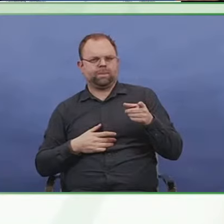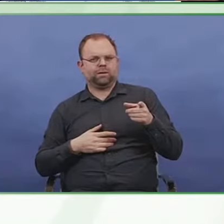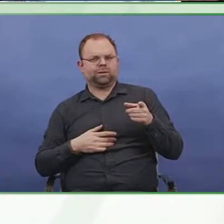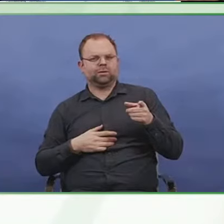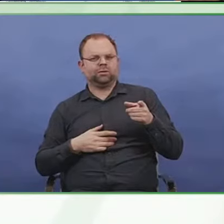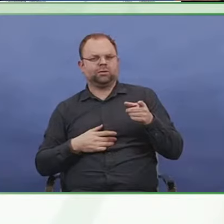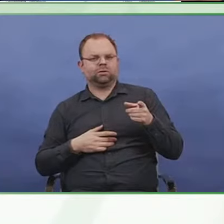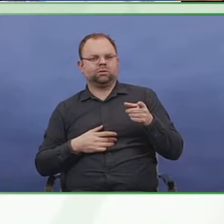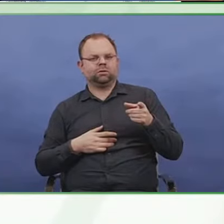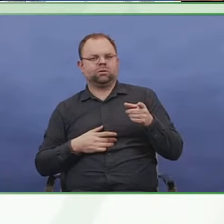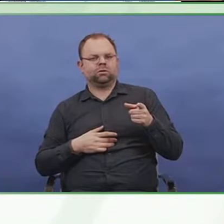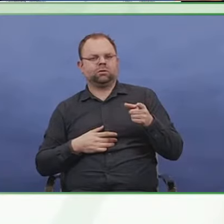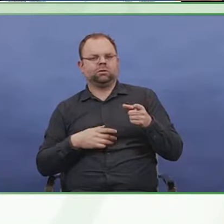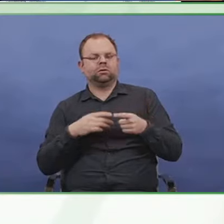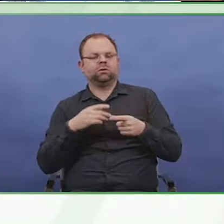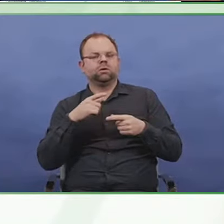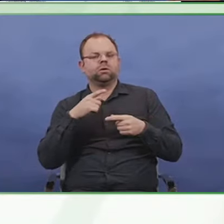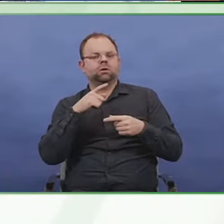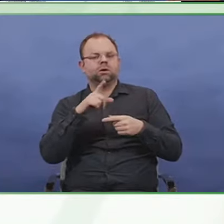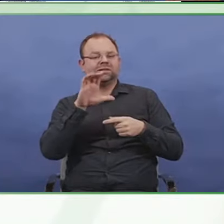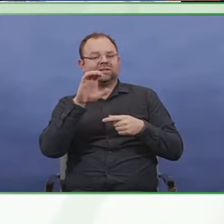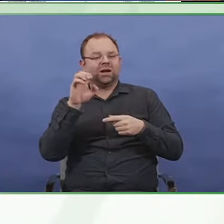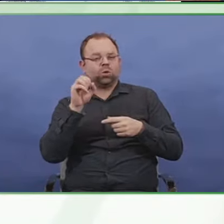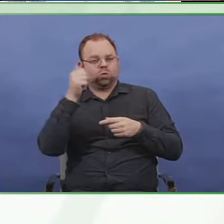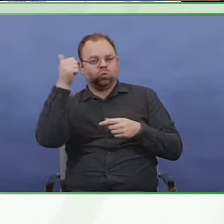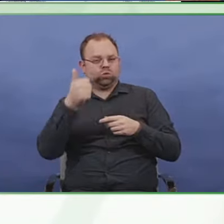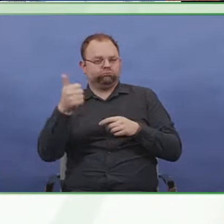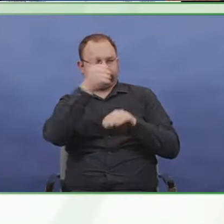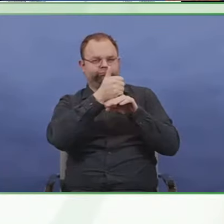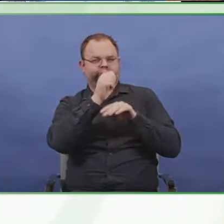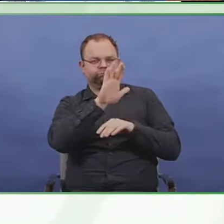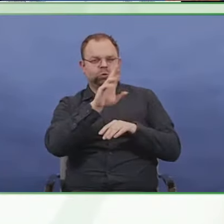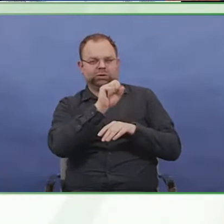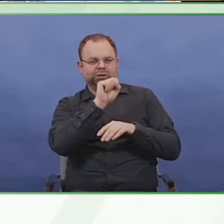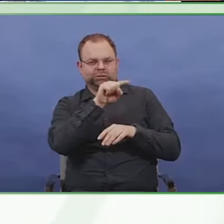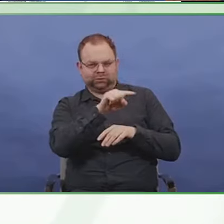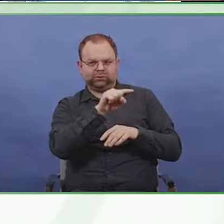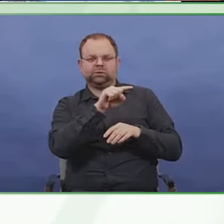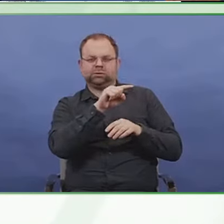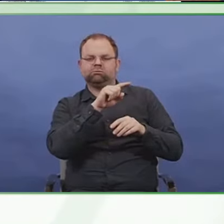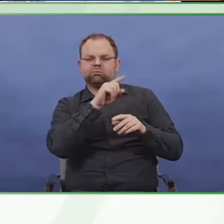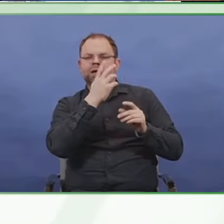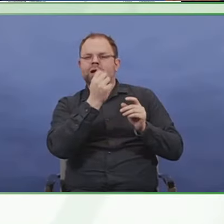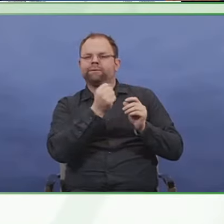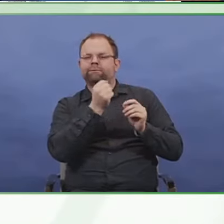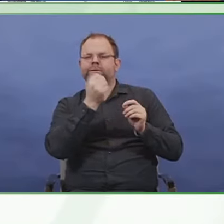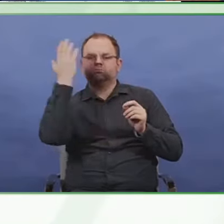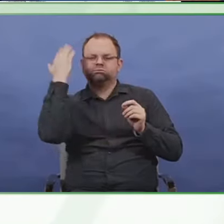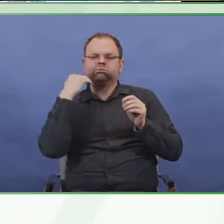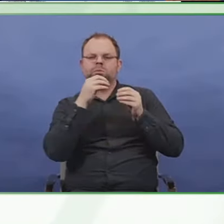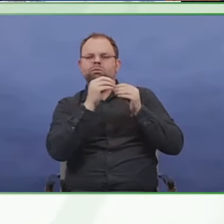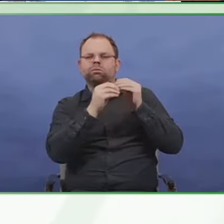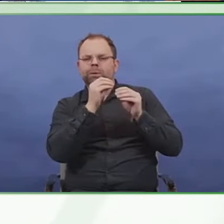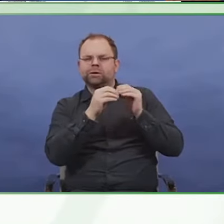especially when 80% of us have hidden disabilities, we have to tell you we have disabilities made we don't want to tell you that.